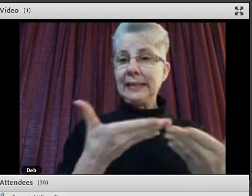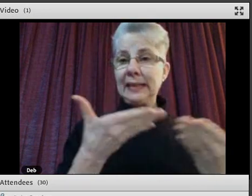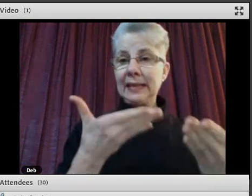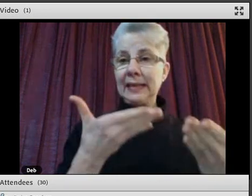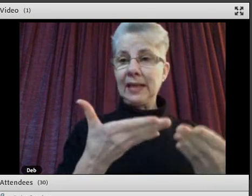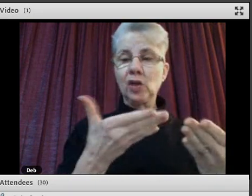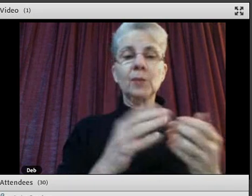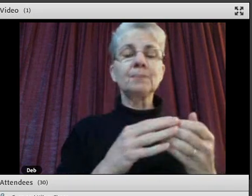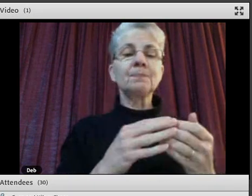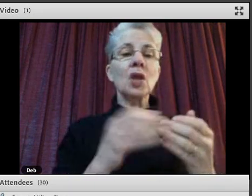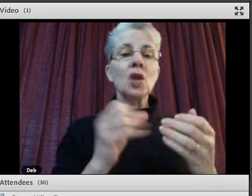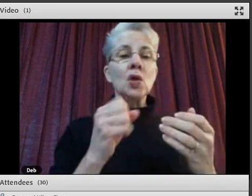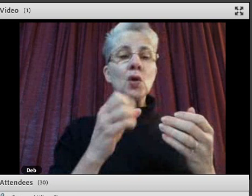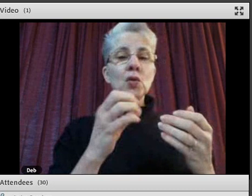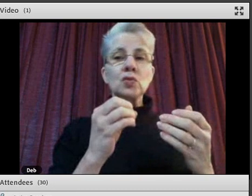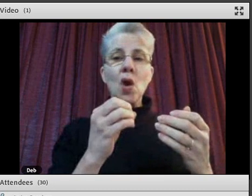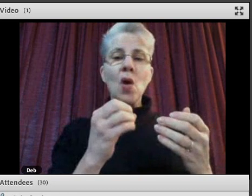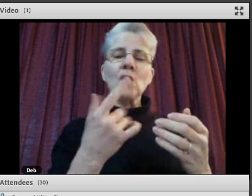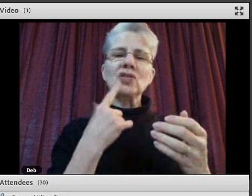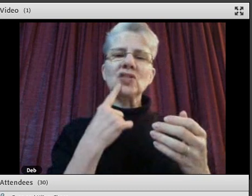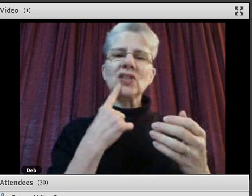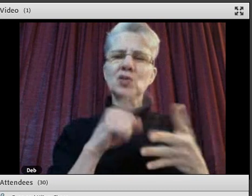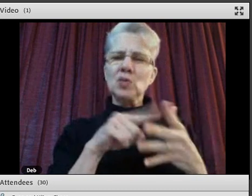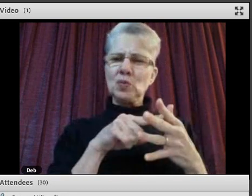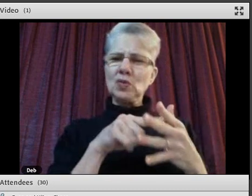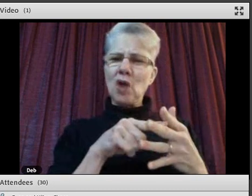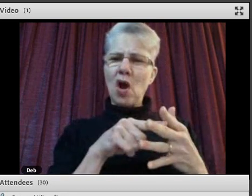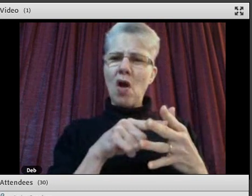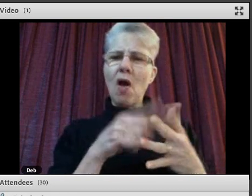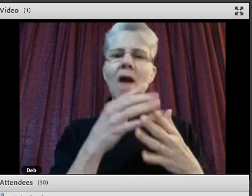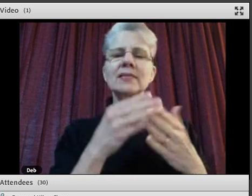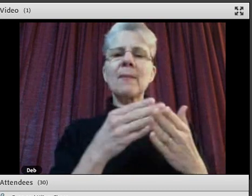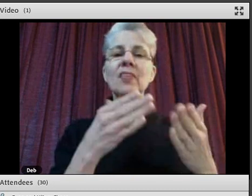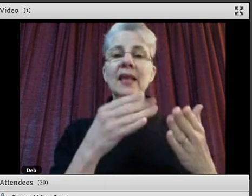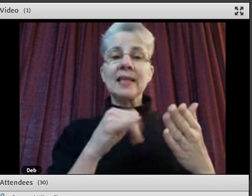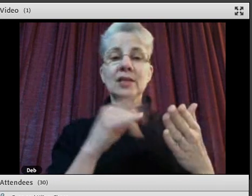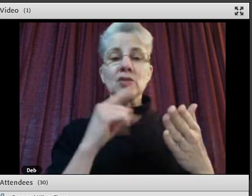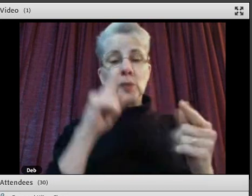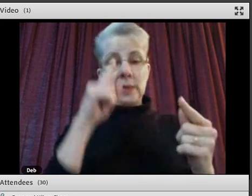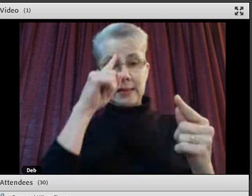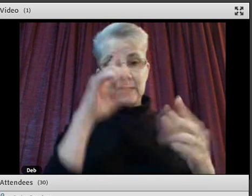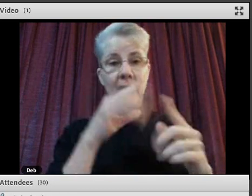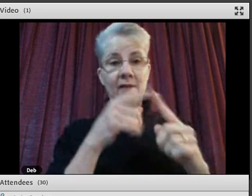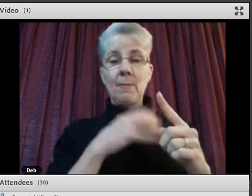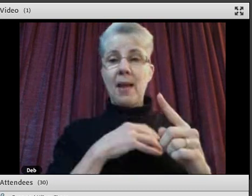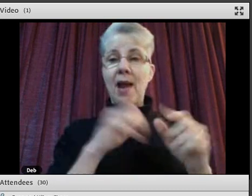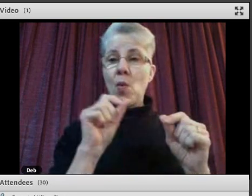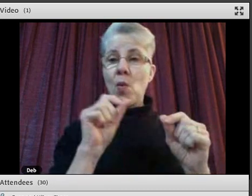So, just to get started, some of the things that you can expect from our webinar today